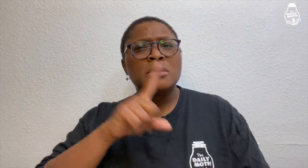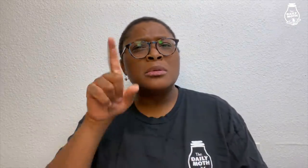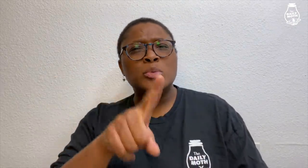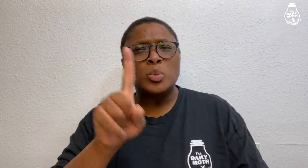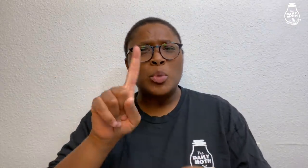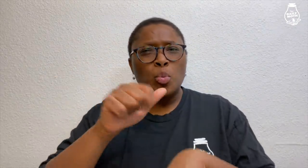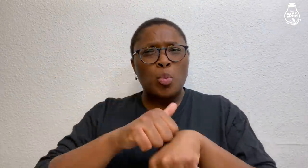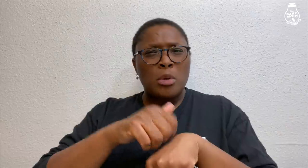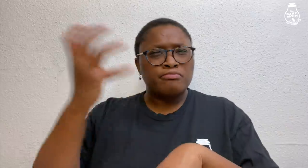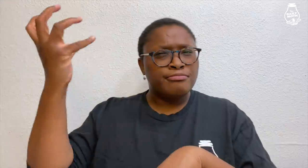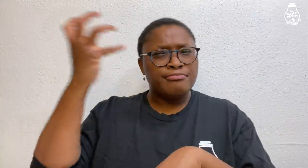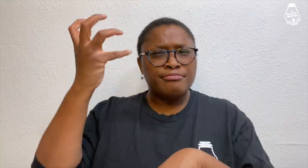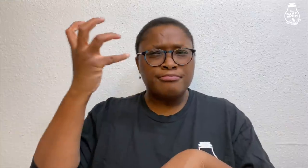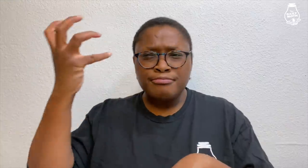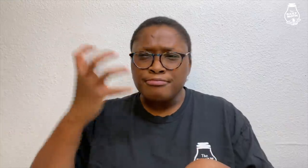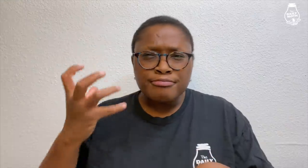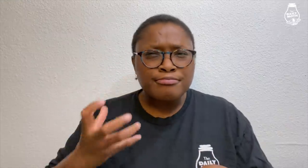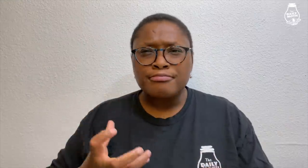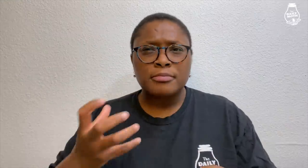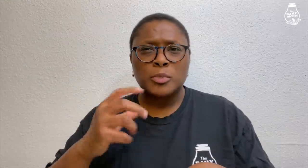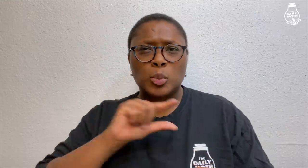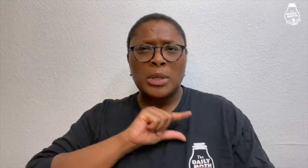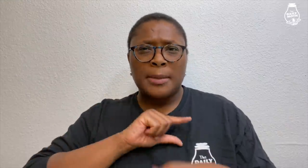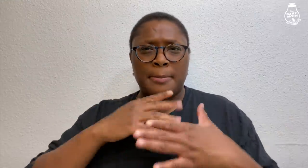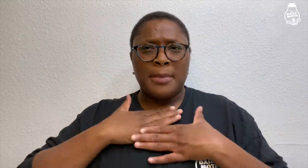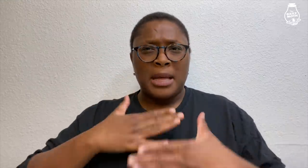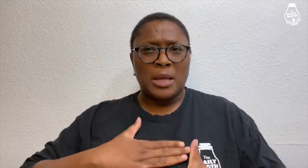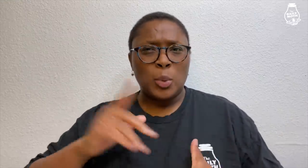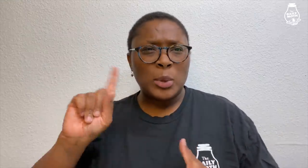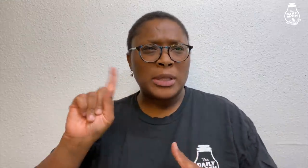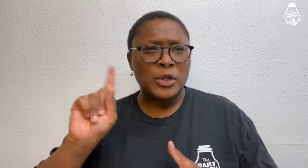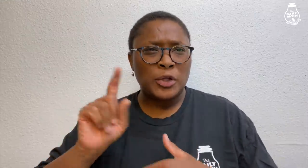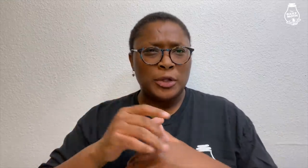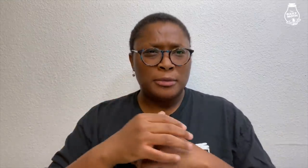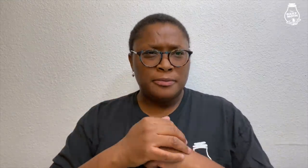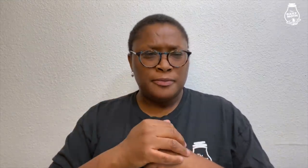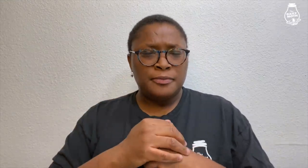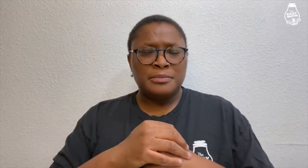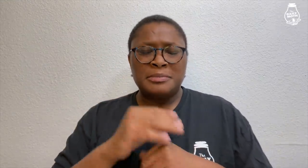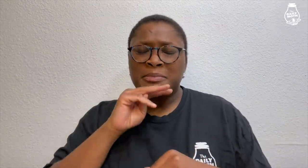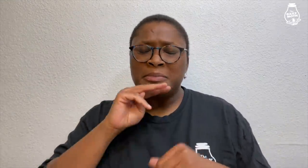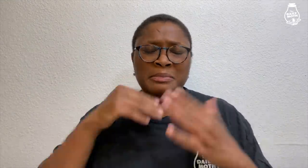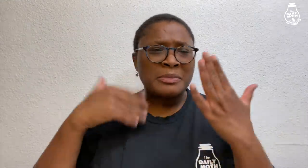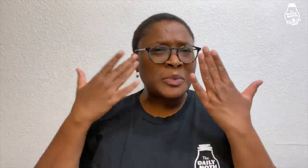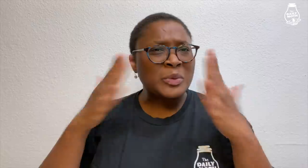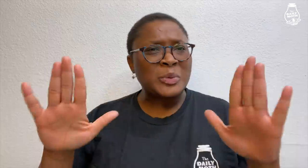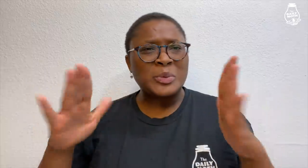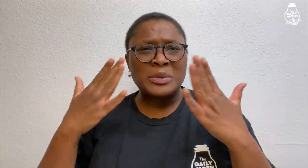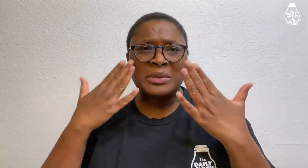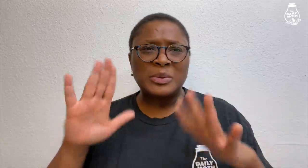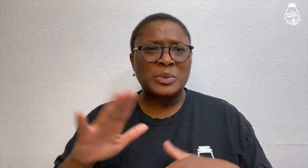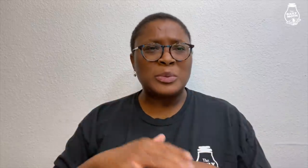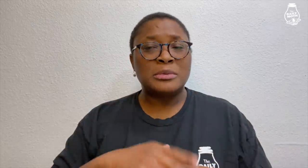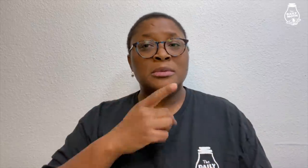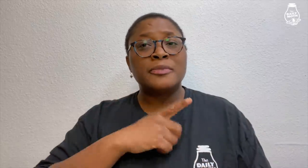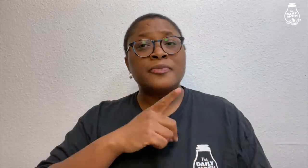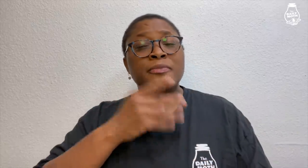The detective asked where the rock hit Grant's body. Mavrick said "I don't know."